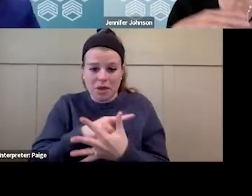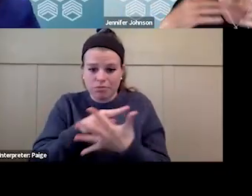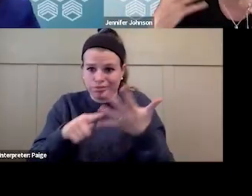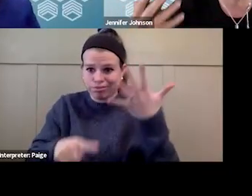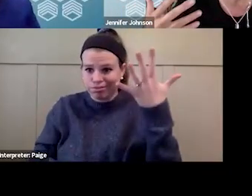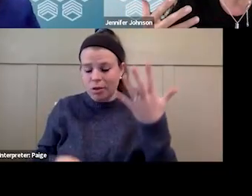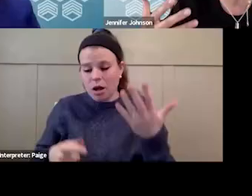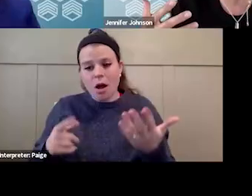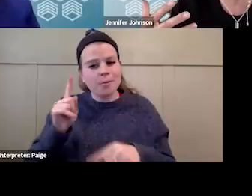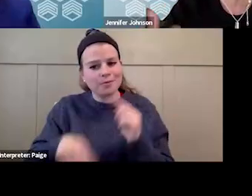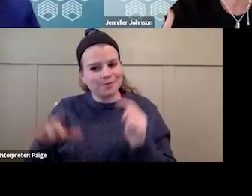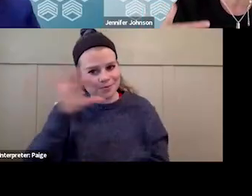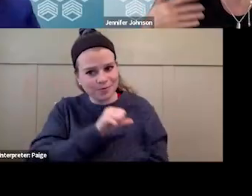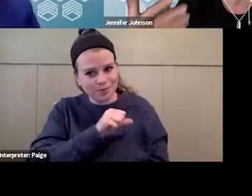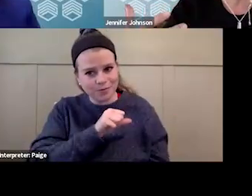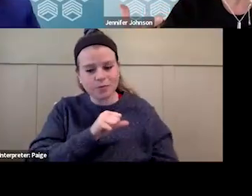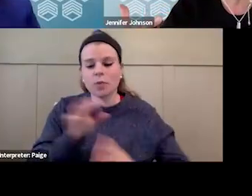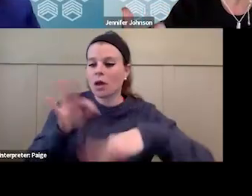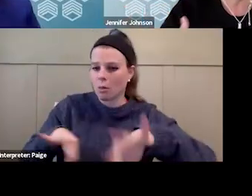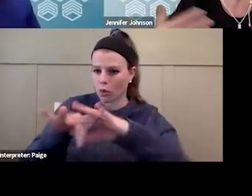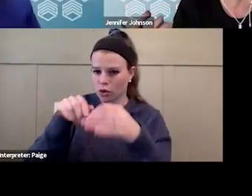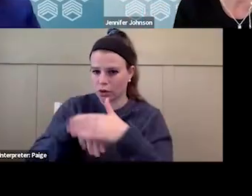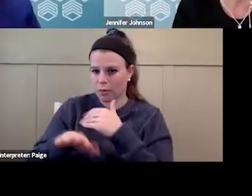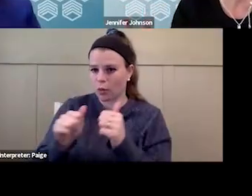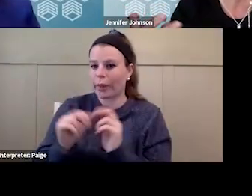And so we have to come in with a neutral approach.